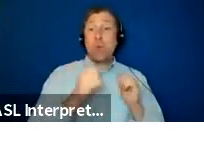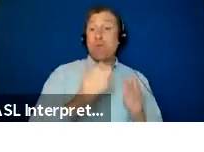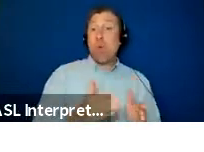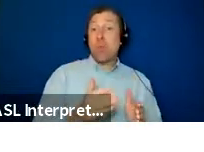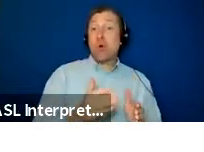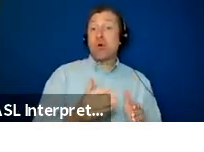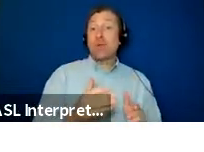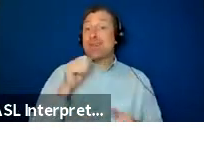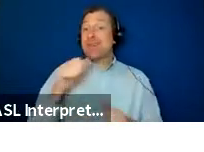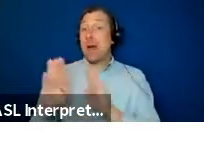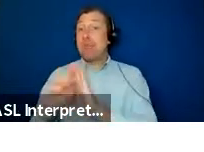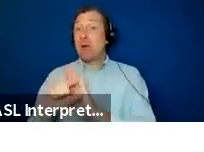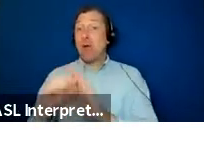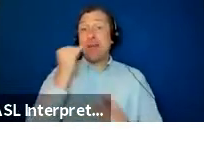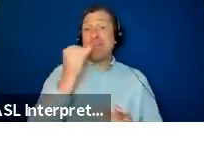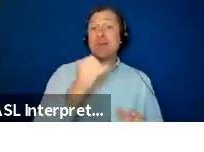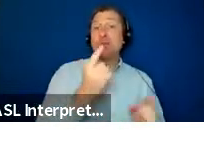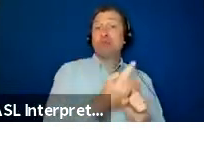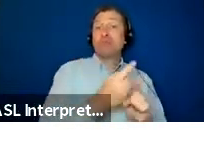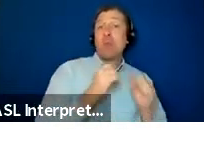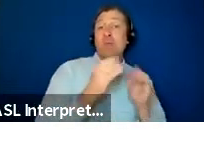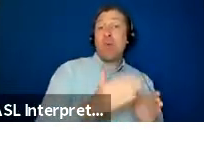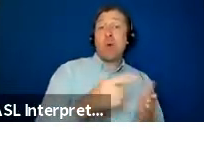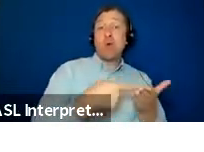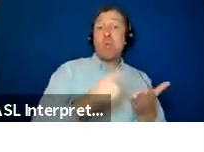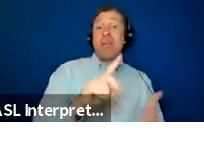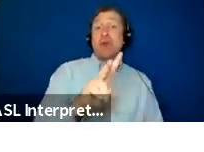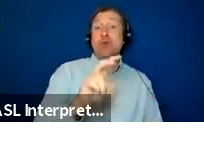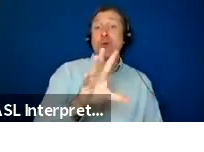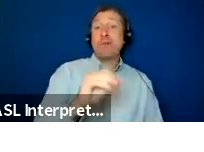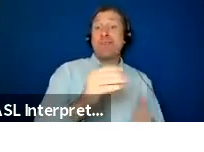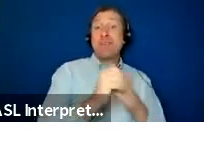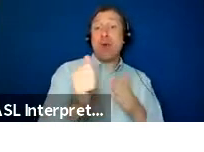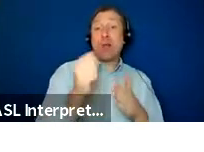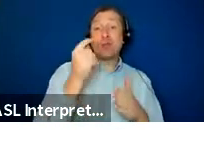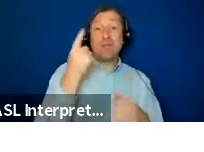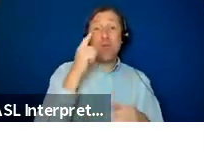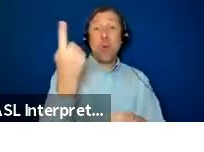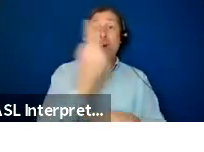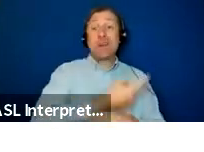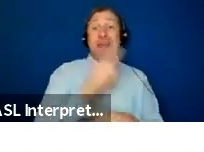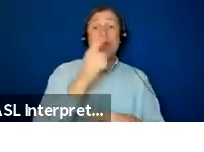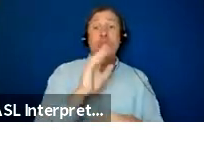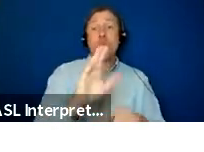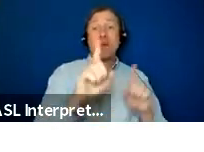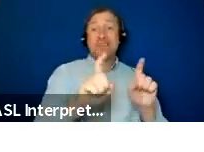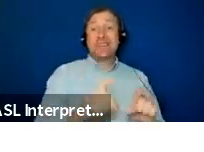a $250 stipend for that day for your testing time. That stipend is a 1099 payment.